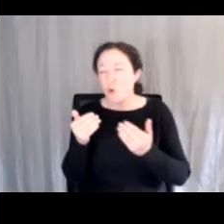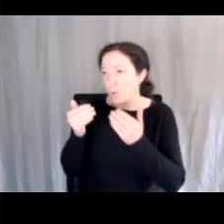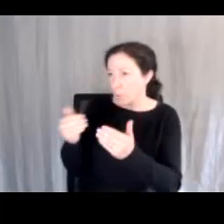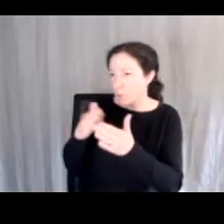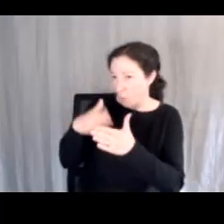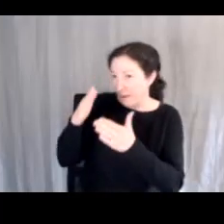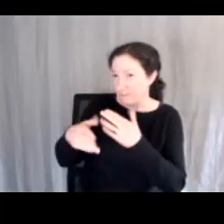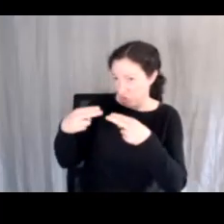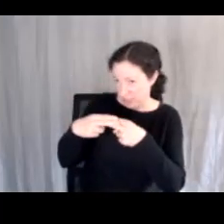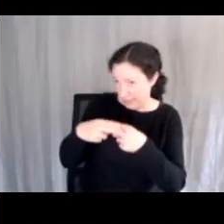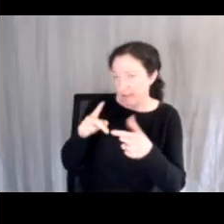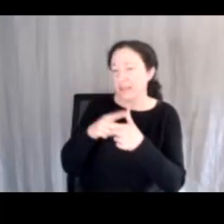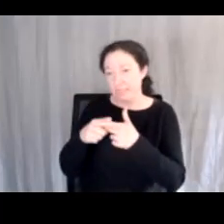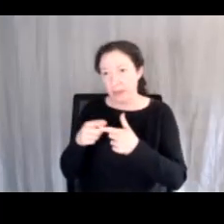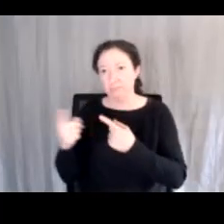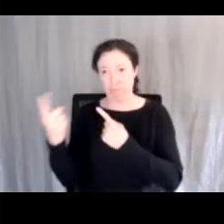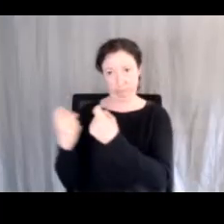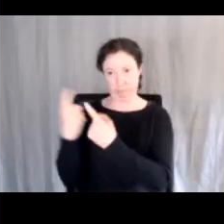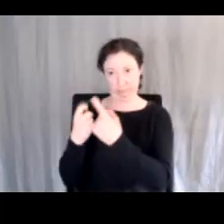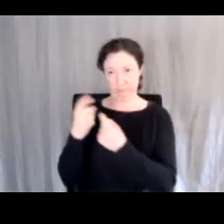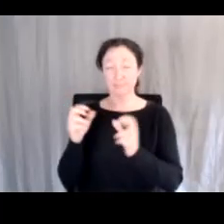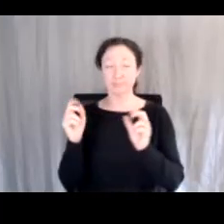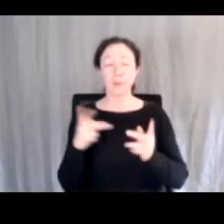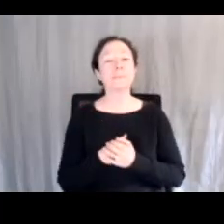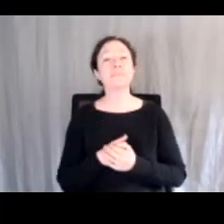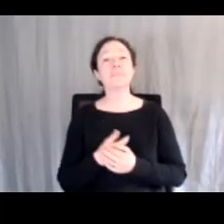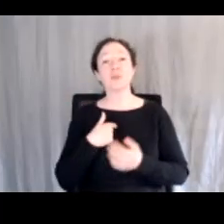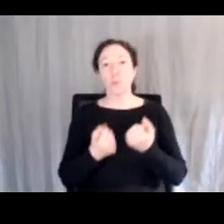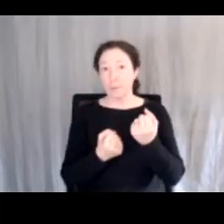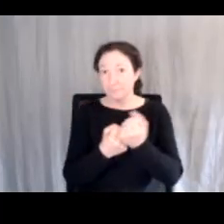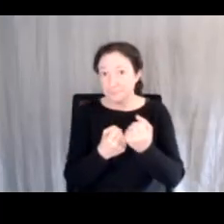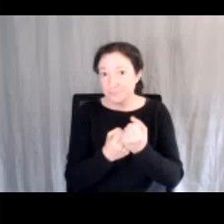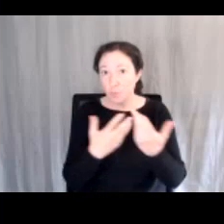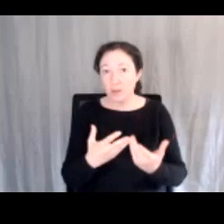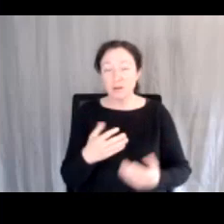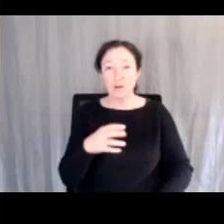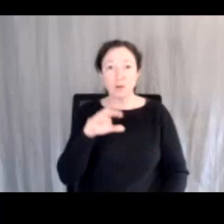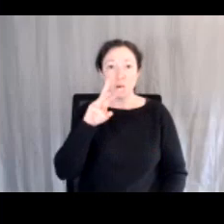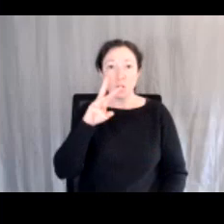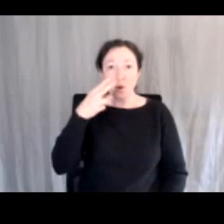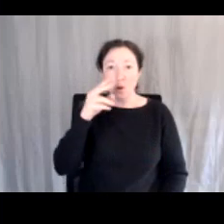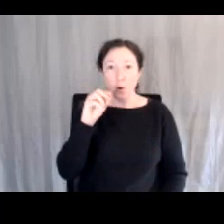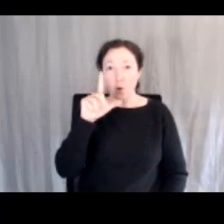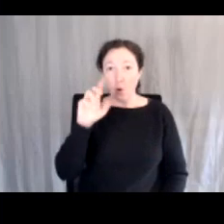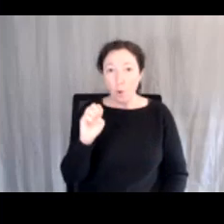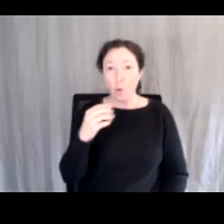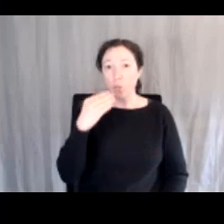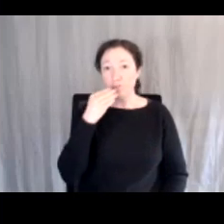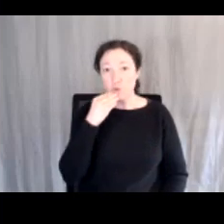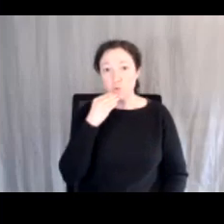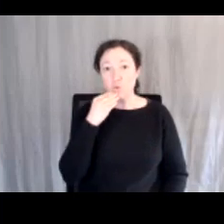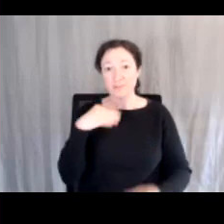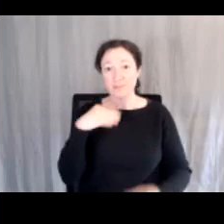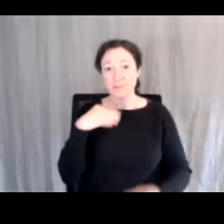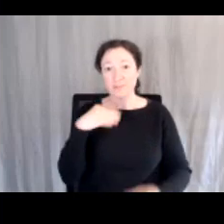Okay. Okay. So I do promote a whole foods diet for blood sugar balance. This is the thing, don't focus on taking things away. What can you add? What can you add, what can you add?